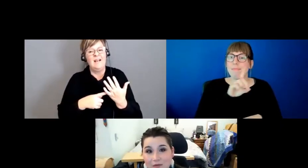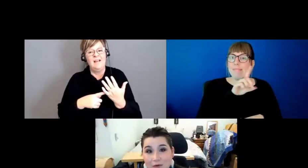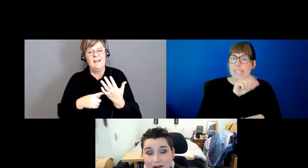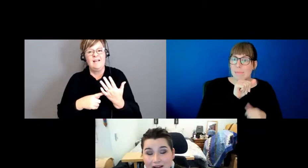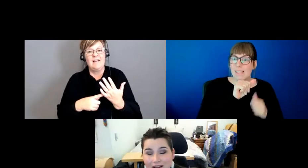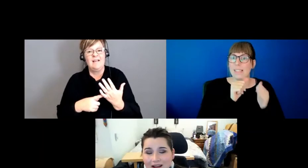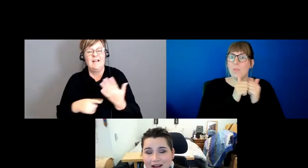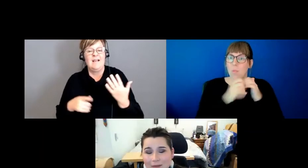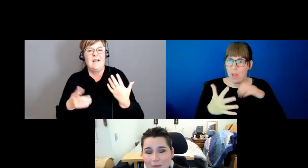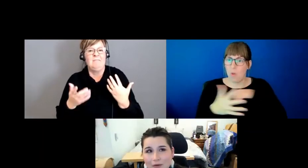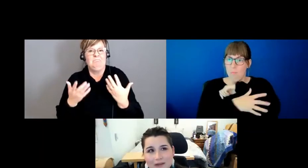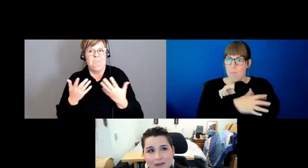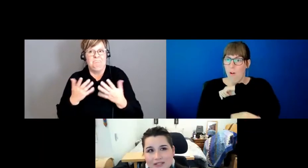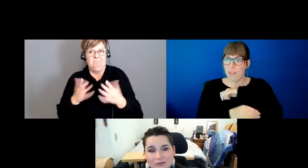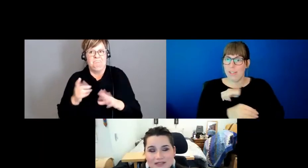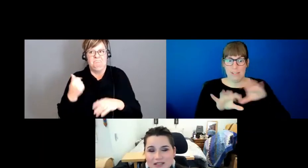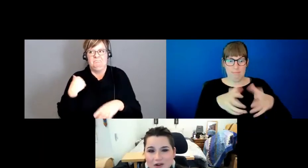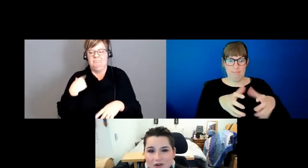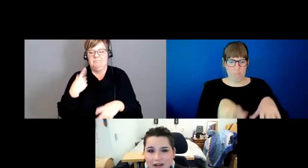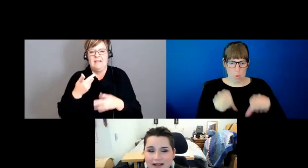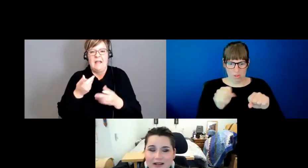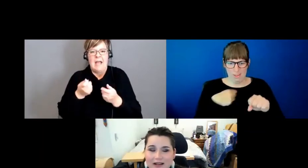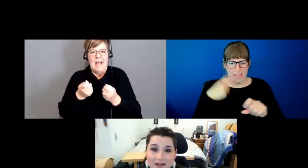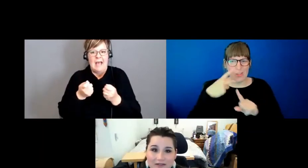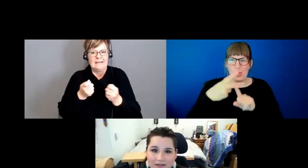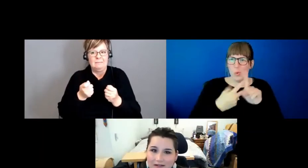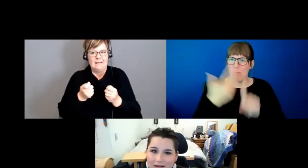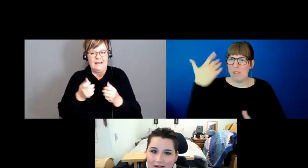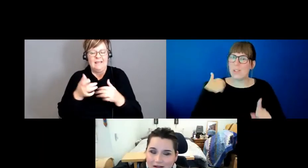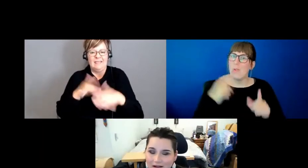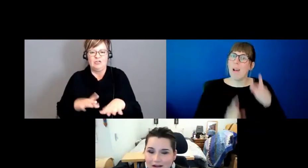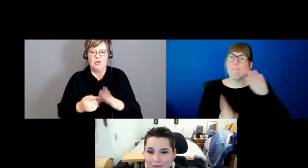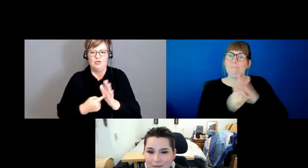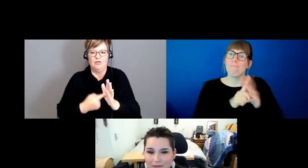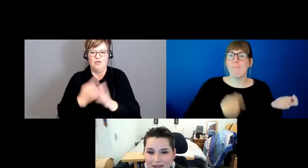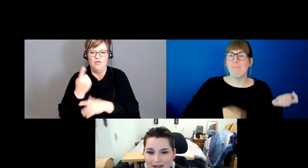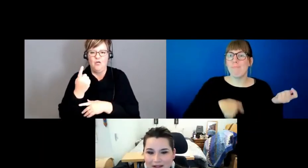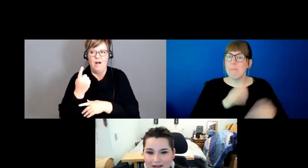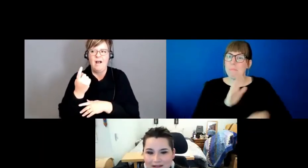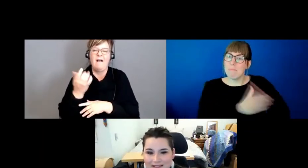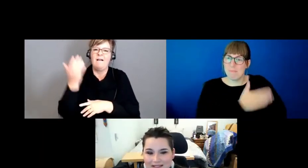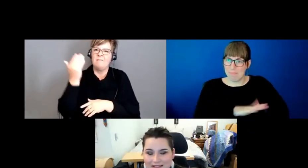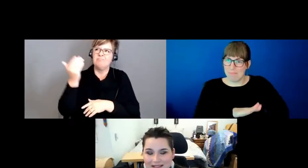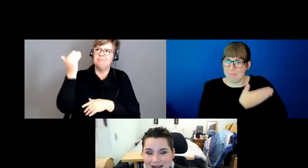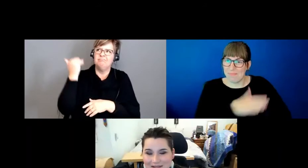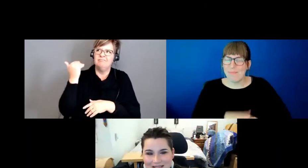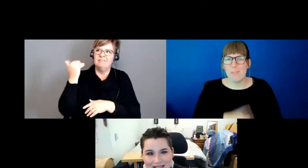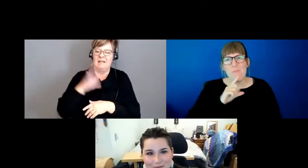I THINK IT WAS TWO MONTHS AGO. AND I HAD A LOT OF FUN. YEAH, I WAS EXCITED WHEN THEY